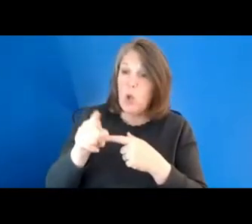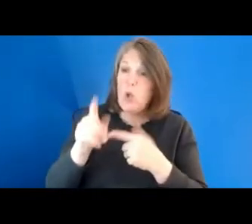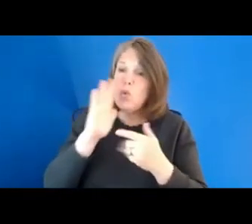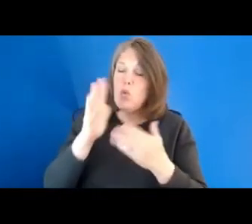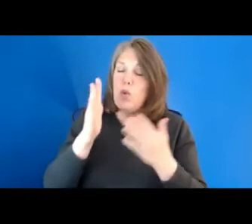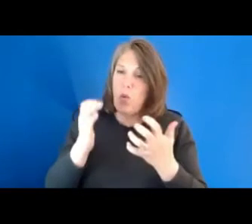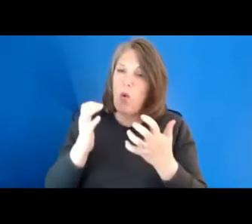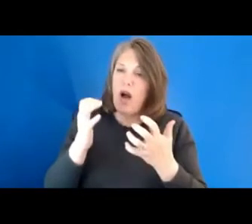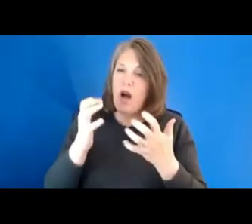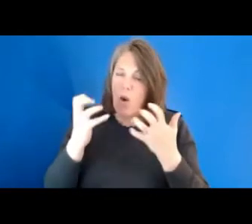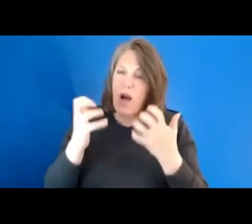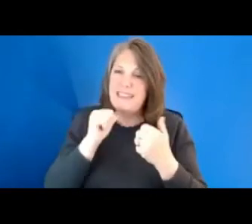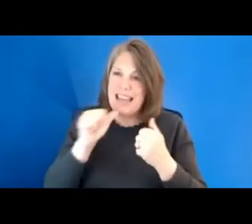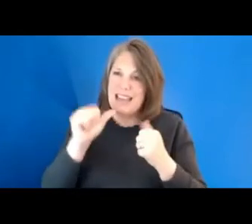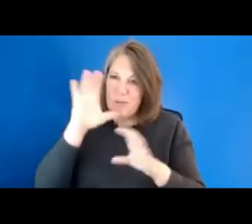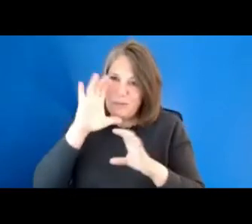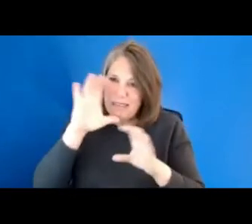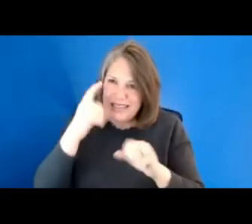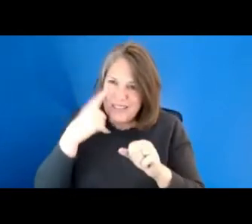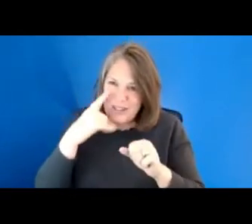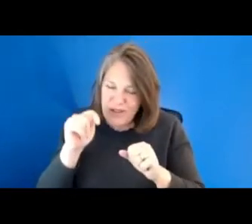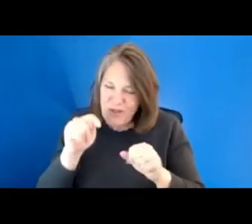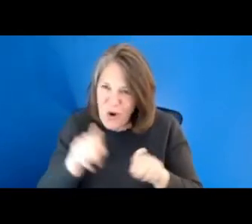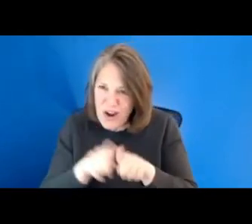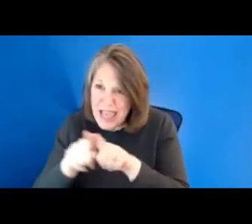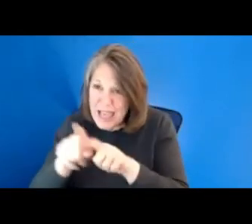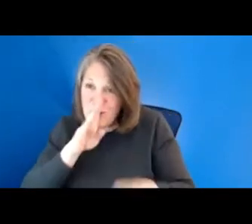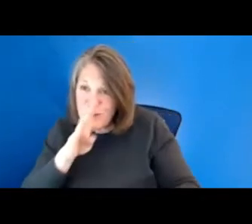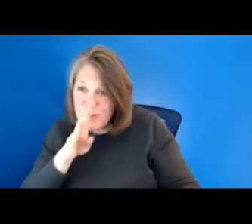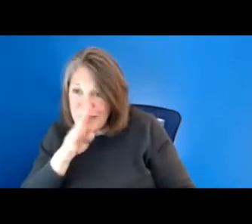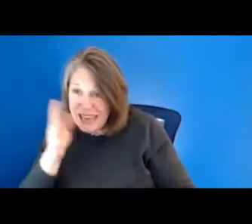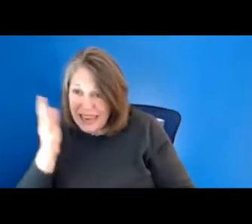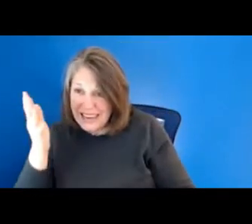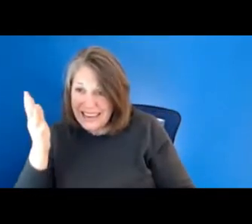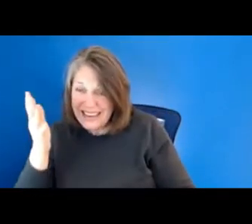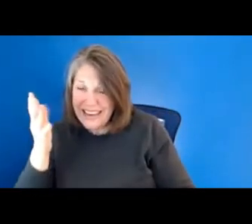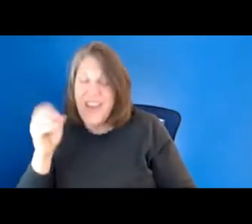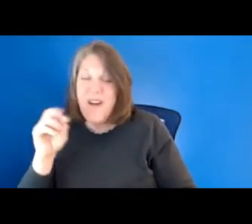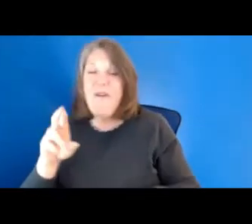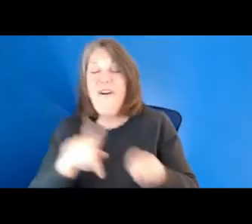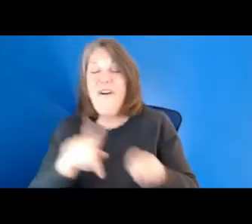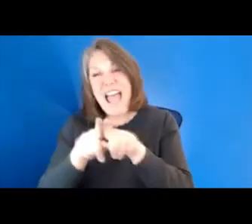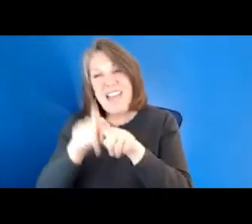searching for as you speak, or as you are called upon to present,